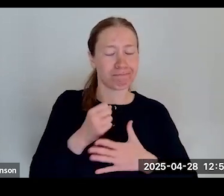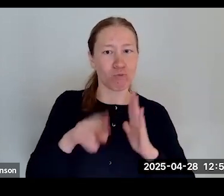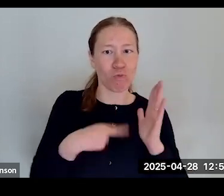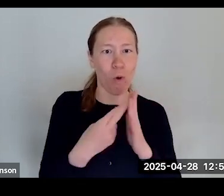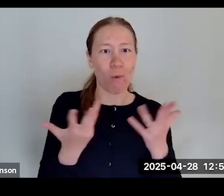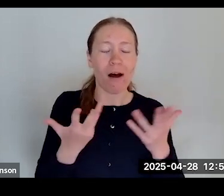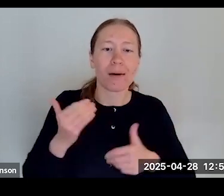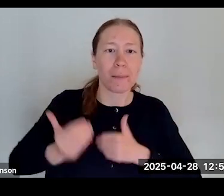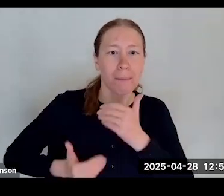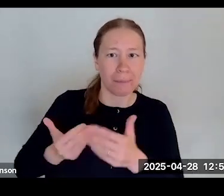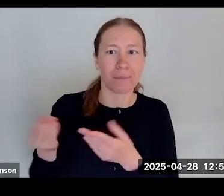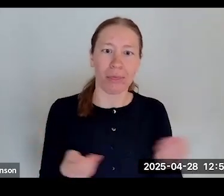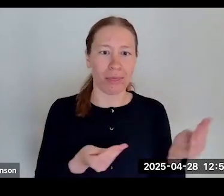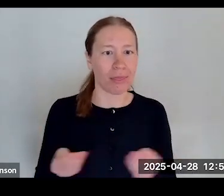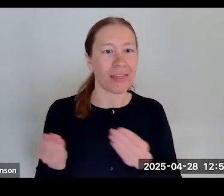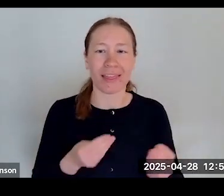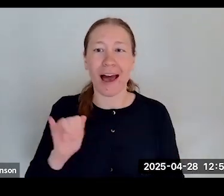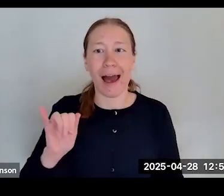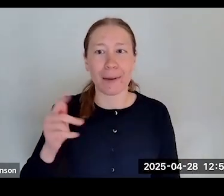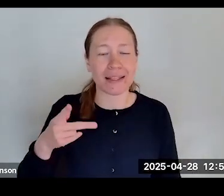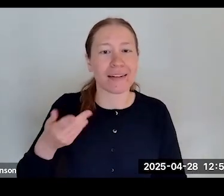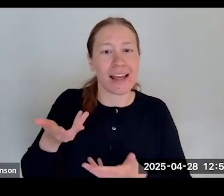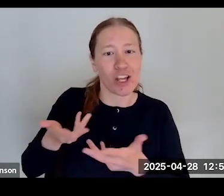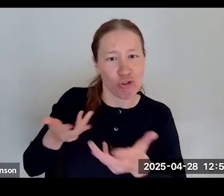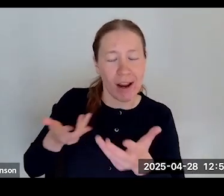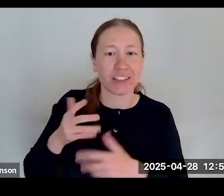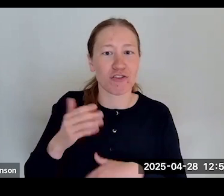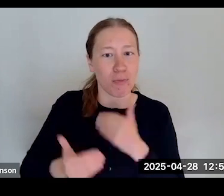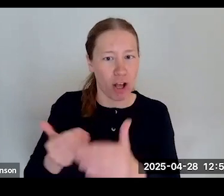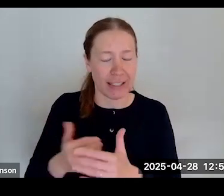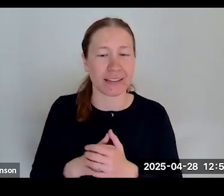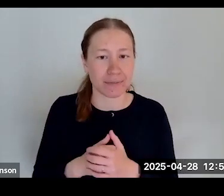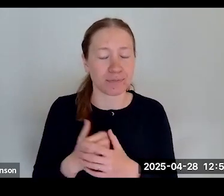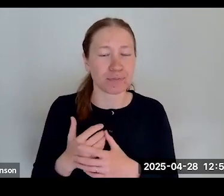for faculty and staff at U of M. The interactive process consists of identifying